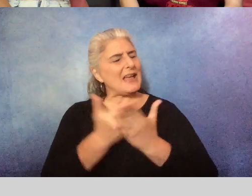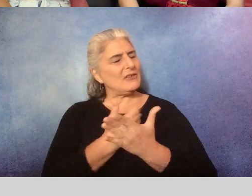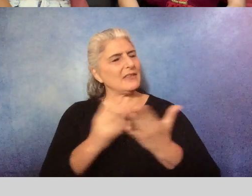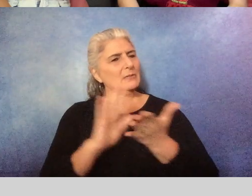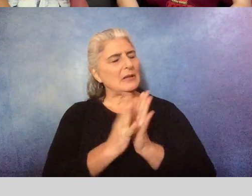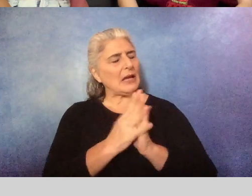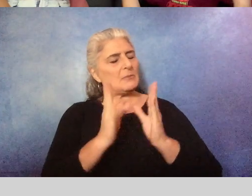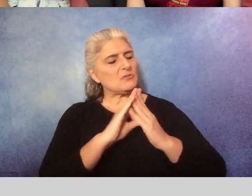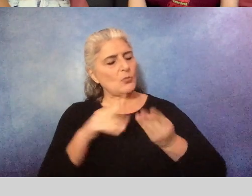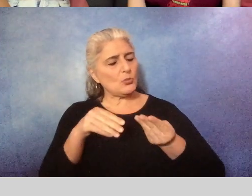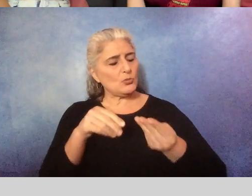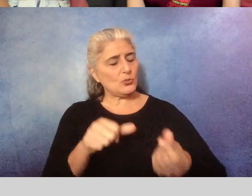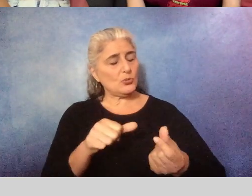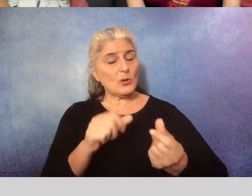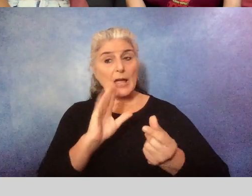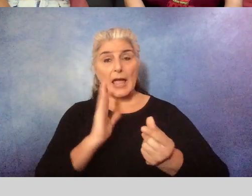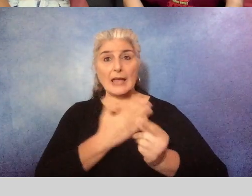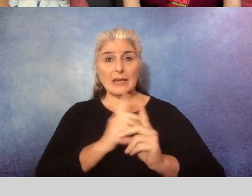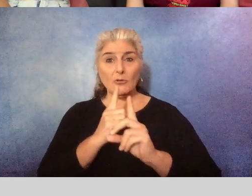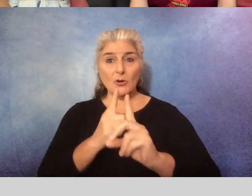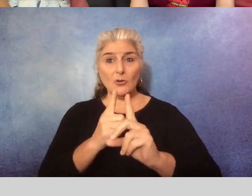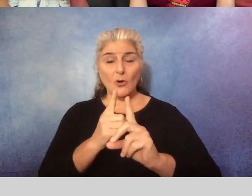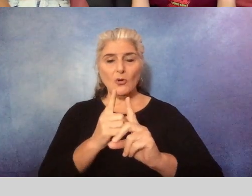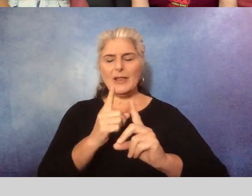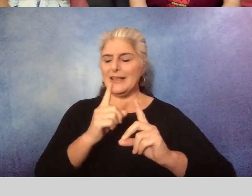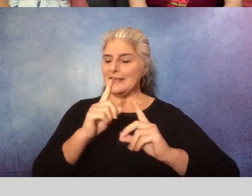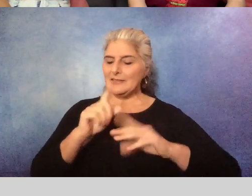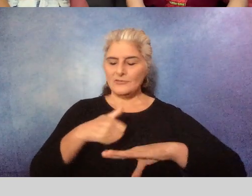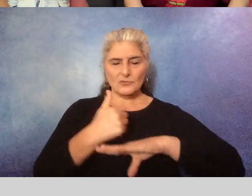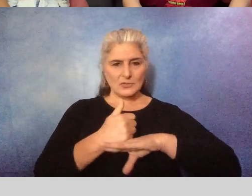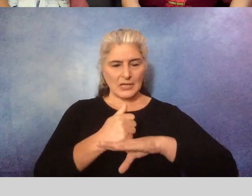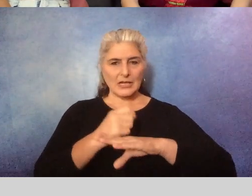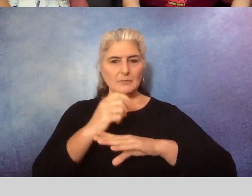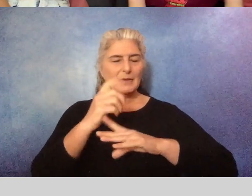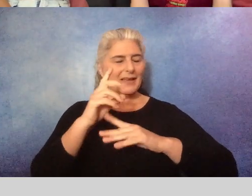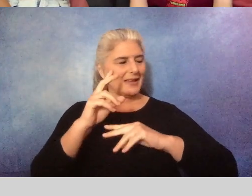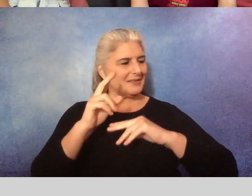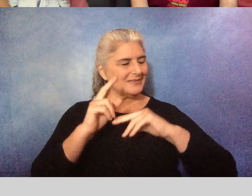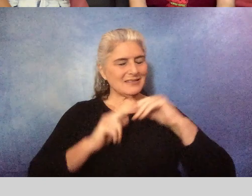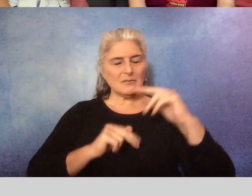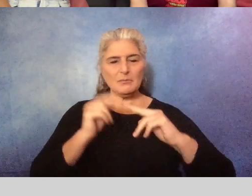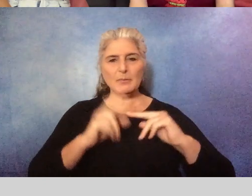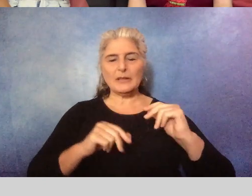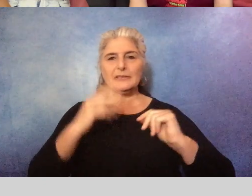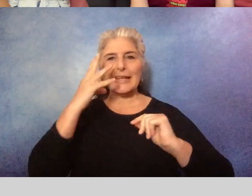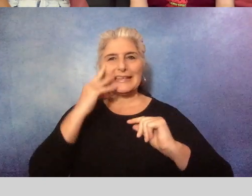And that is to build an experience rather than just a screen or good visuals.